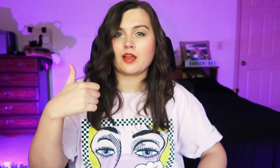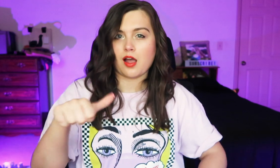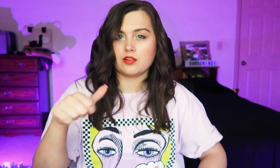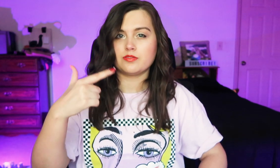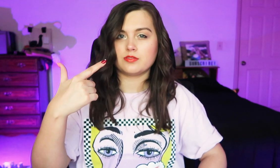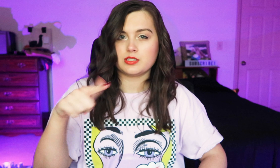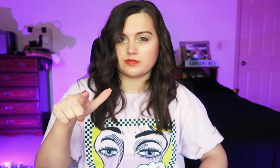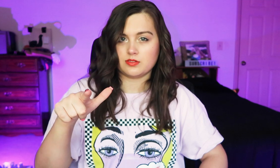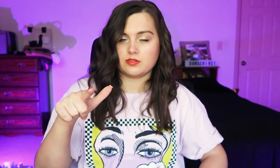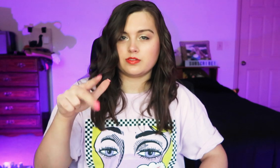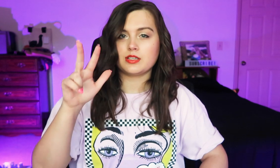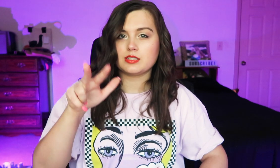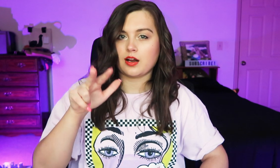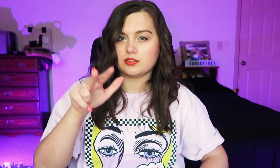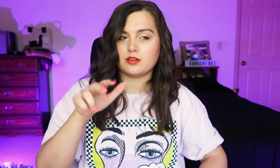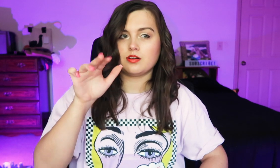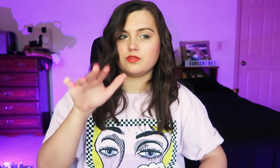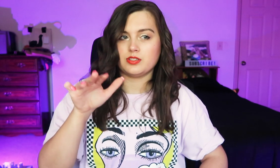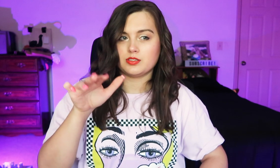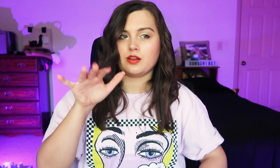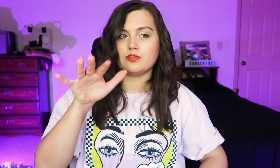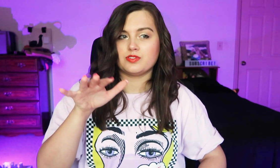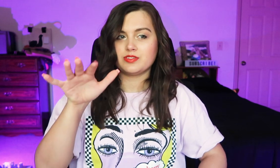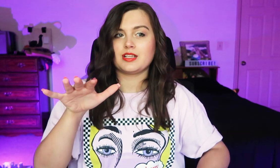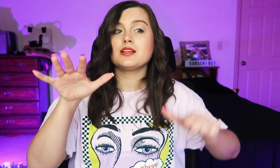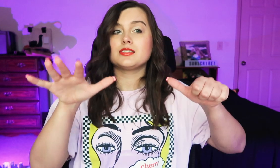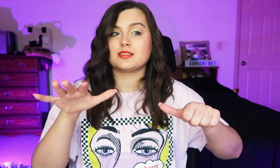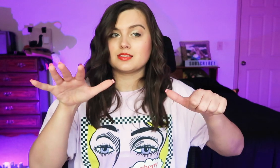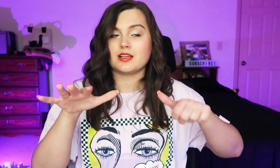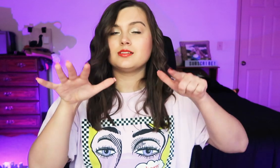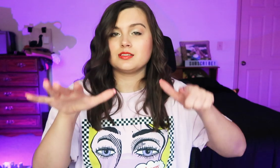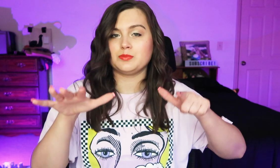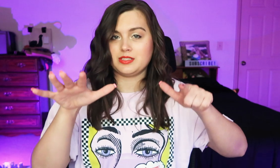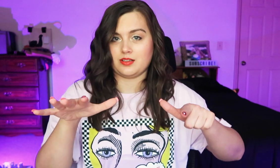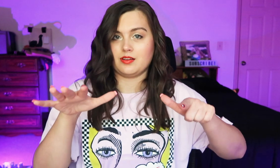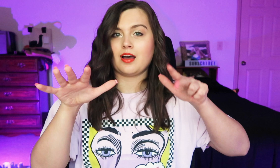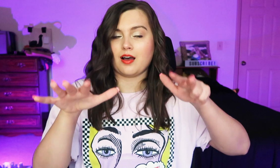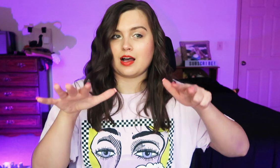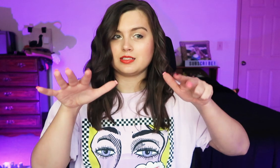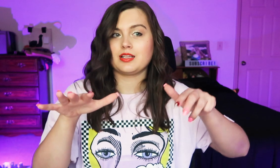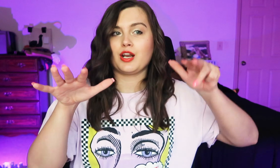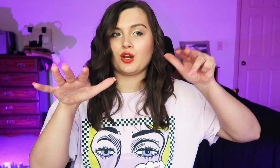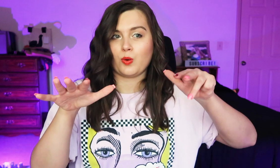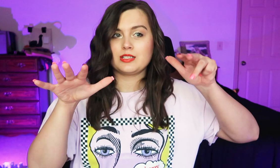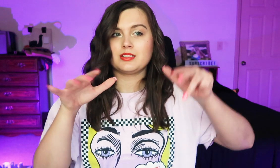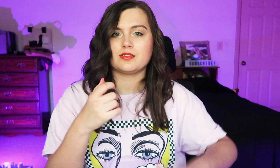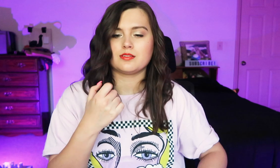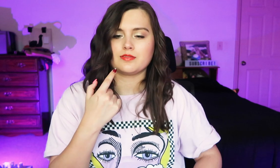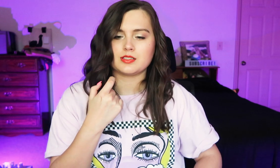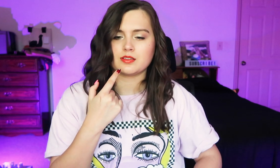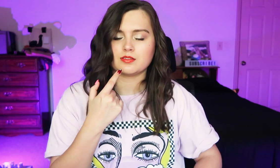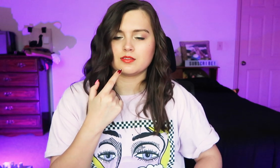11, 12, 13, 14, 15, 16, 17, 18, 19, 20.